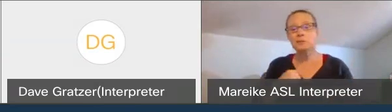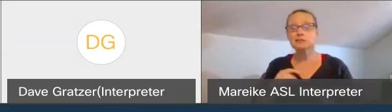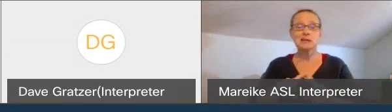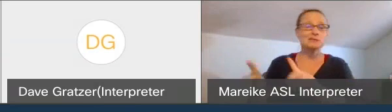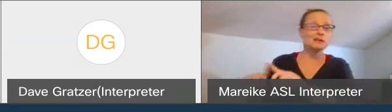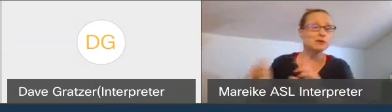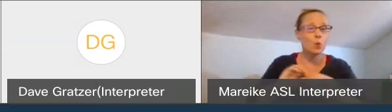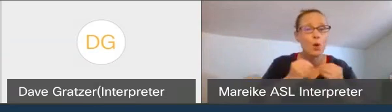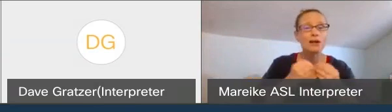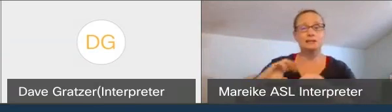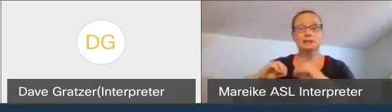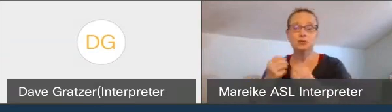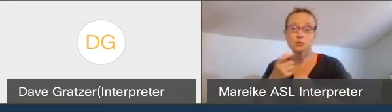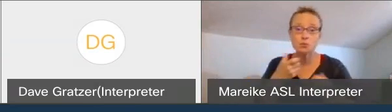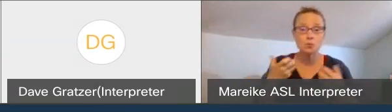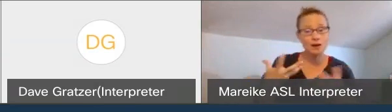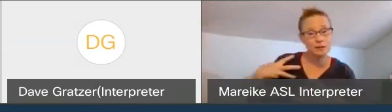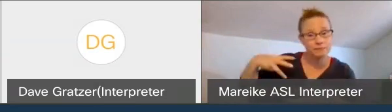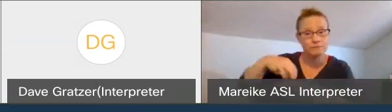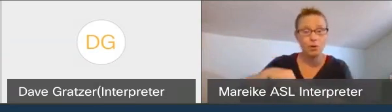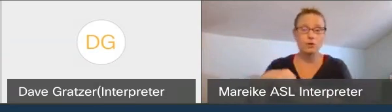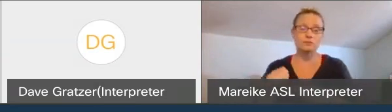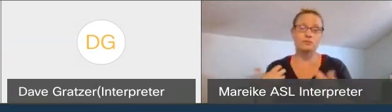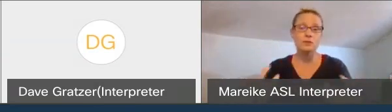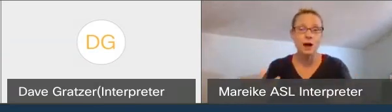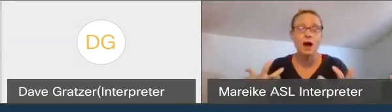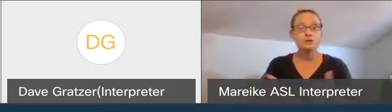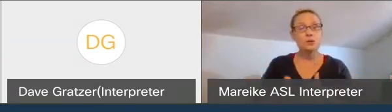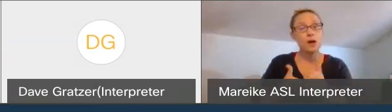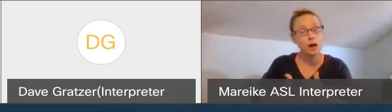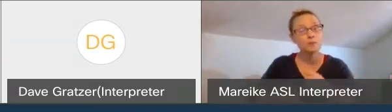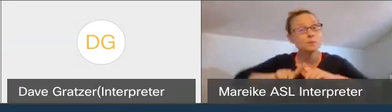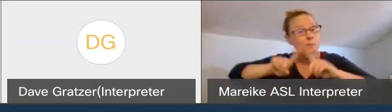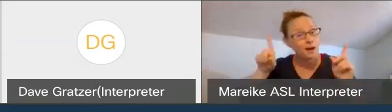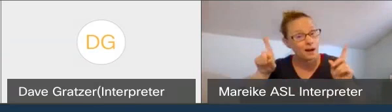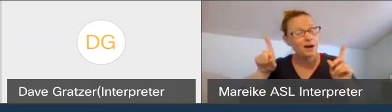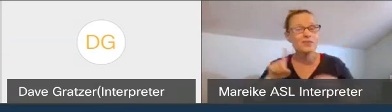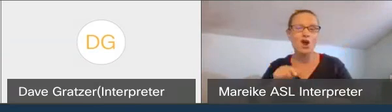that wanna be involved and want to, uh, help out. However, they're not quite educated enough.